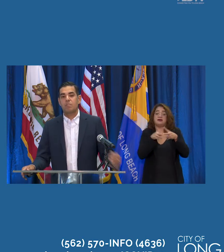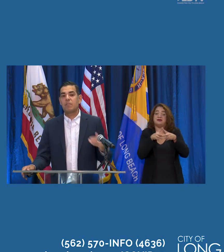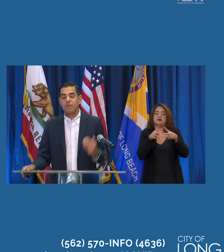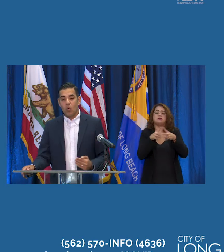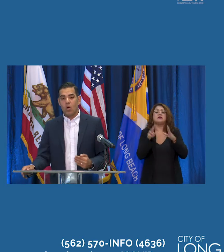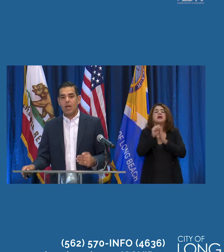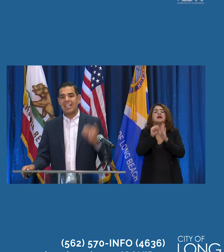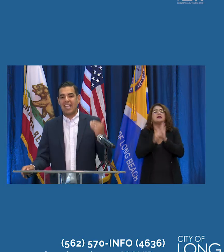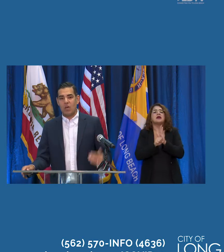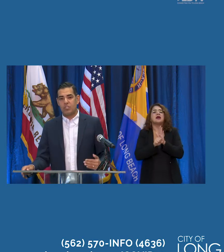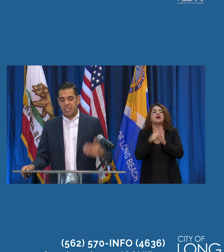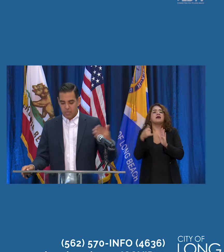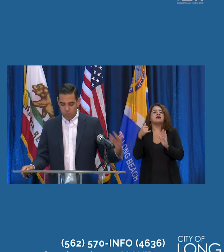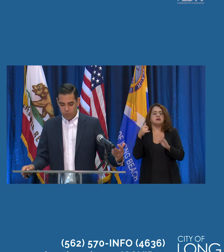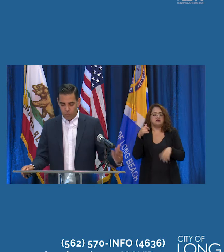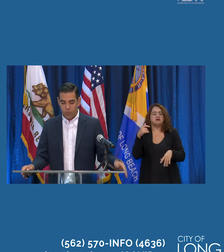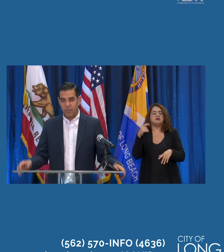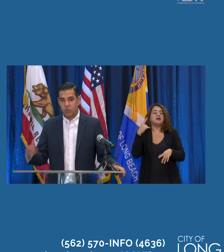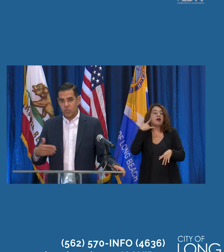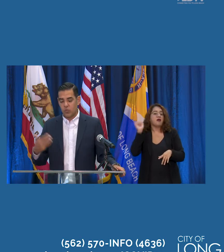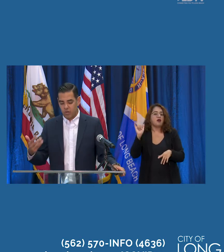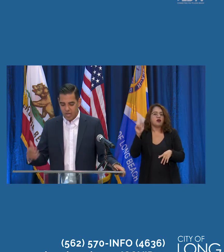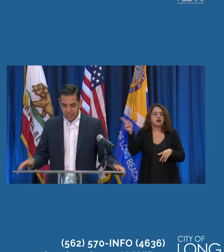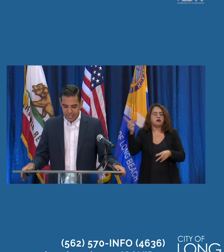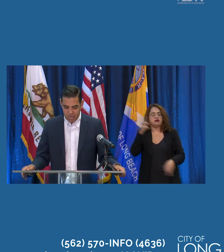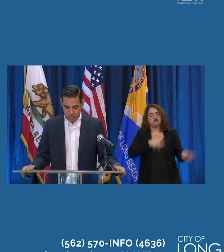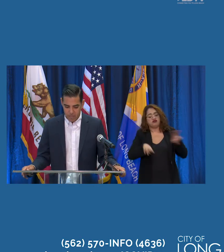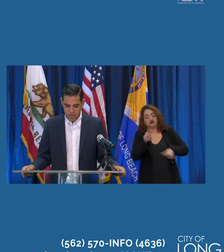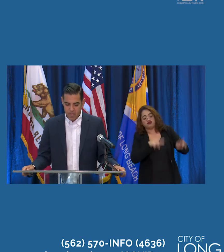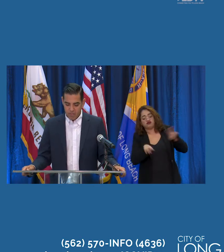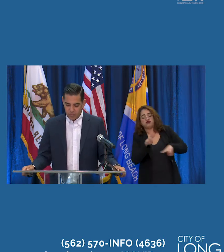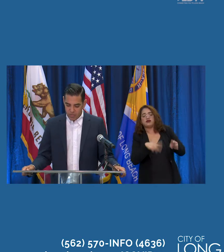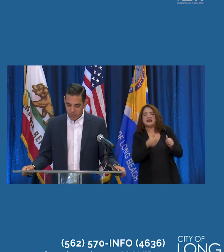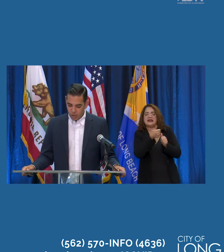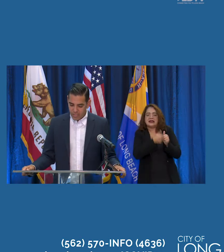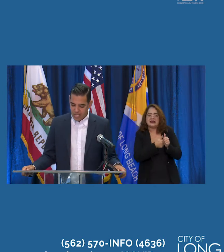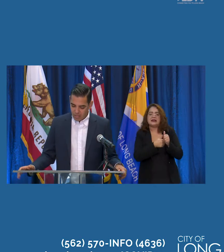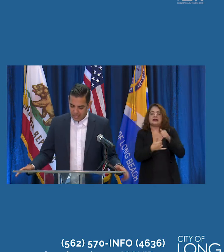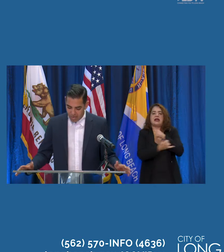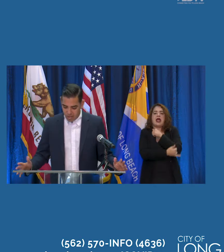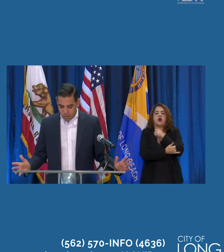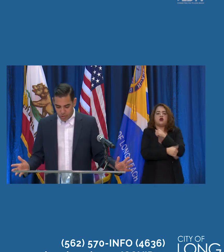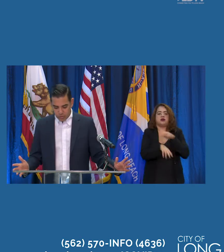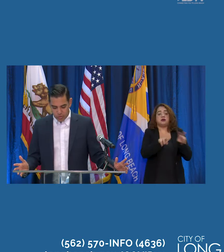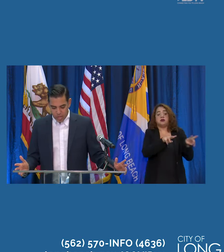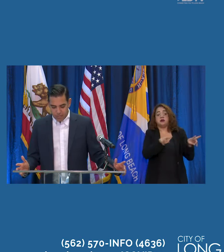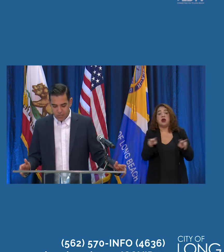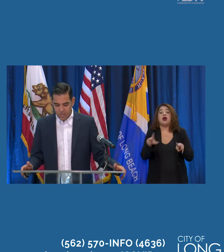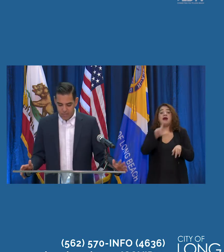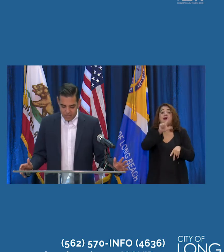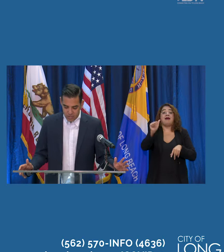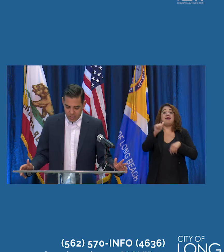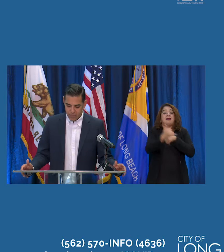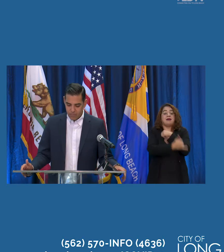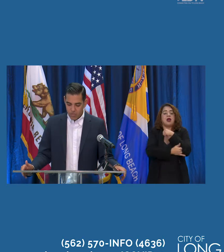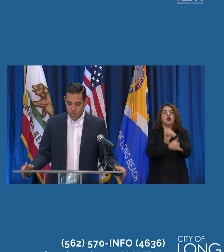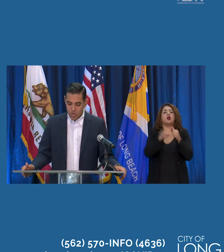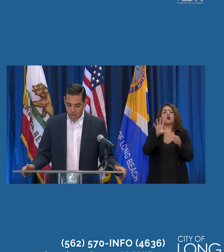before a county can move forward. Of course we're in L.A. county. If you look at L.A county, which includes Long Beach and Pasadena,